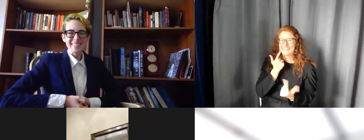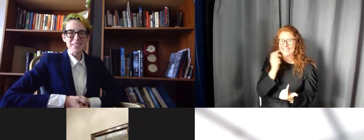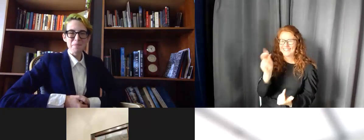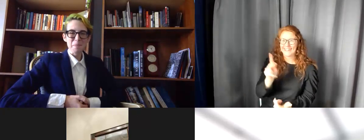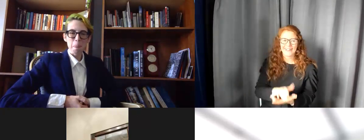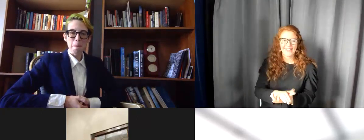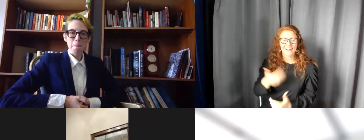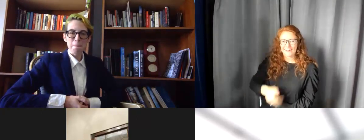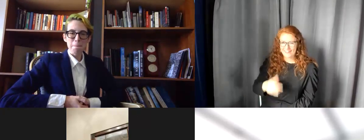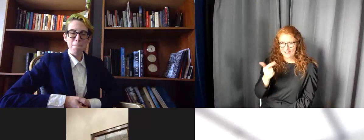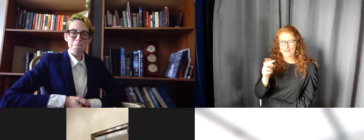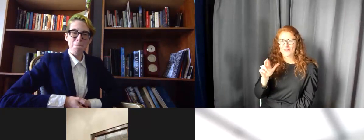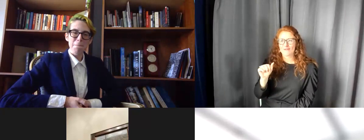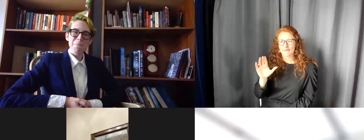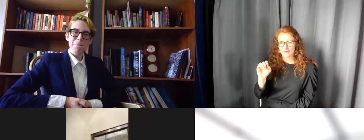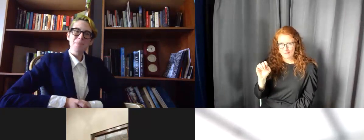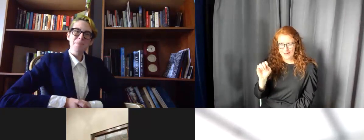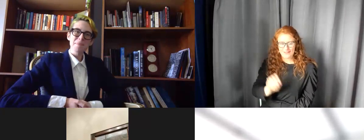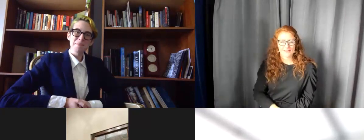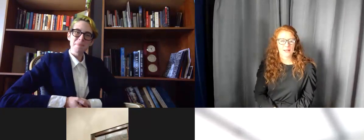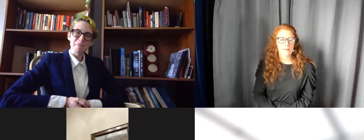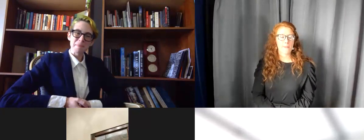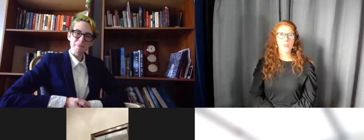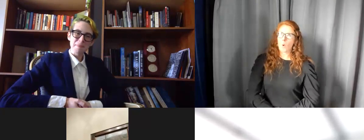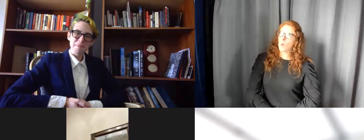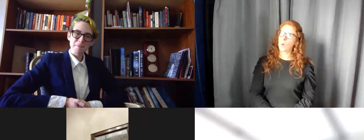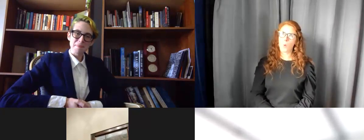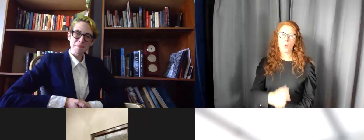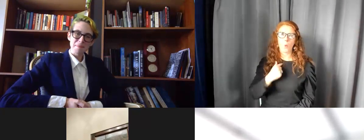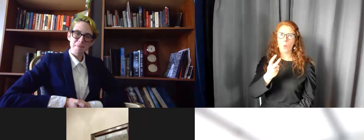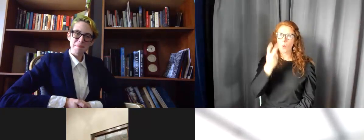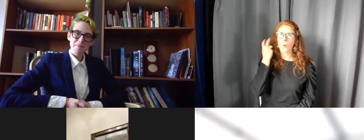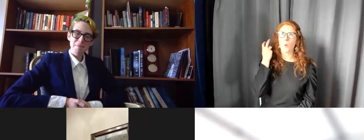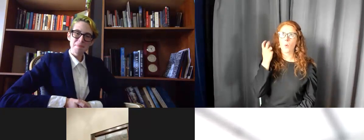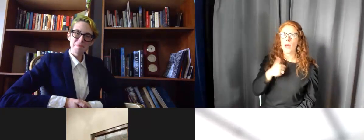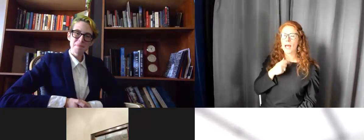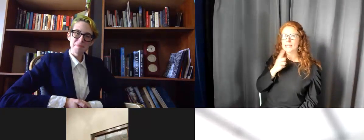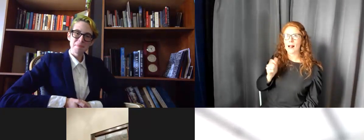Grace: this is Grace. I think if I was going to tell myself something. It would be